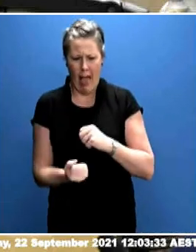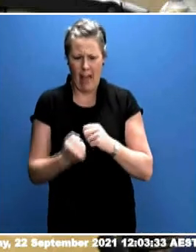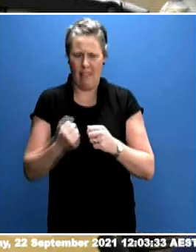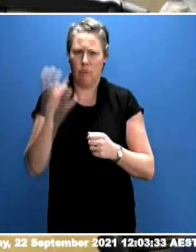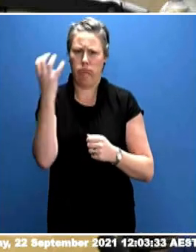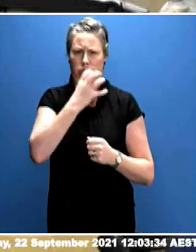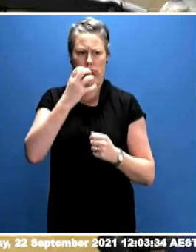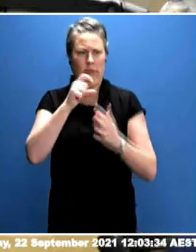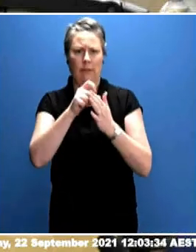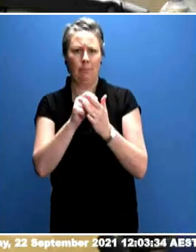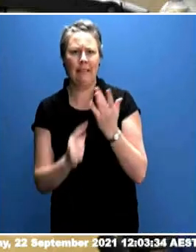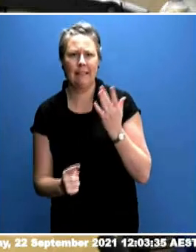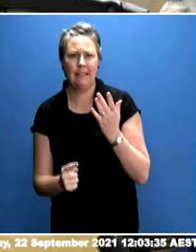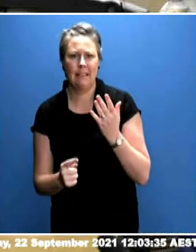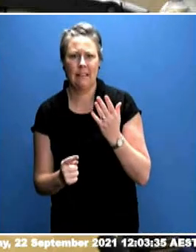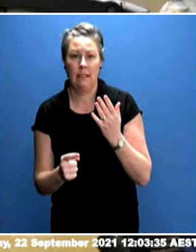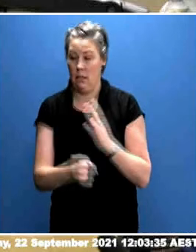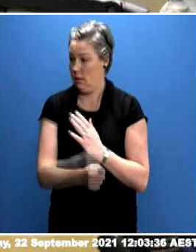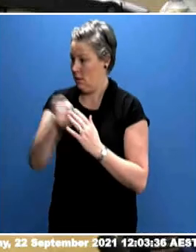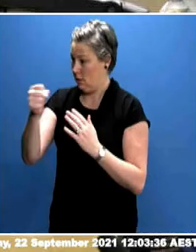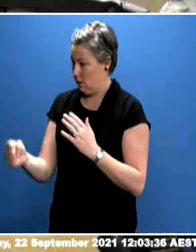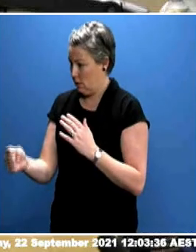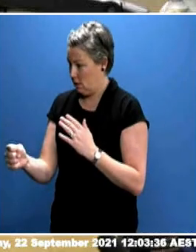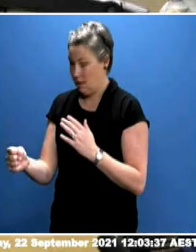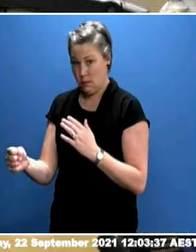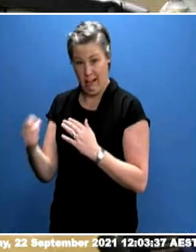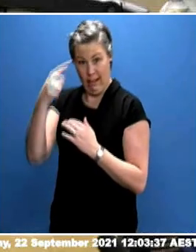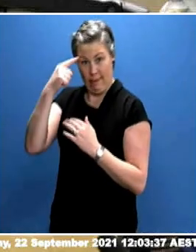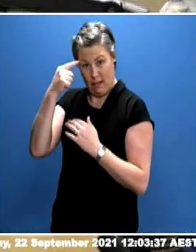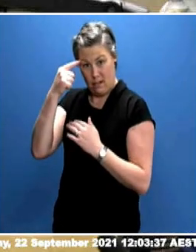needs entering into the facility, is that an adequate or sufficient time